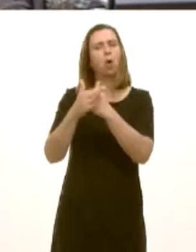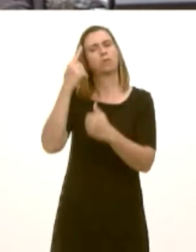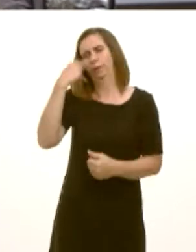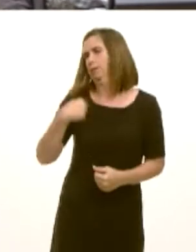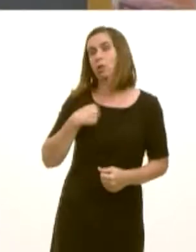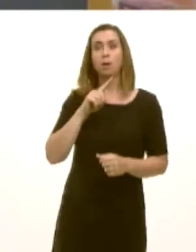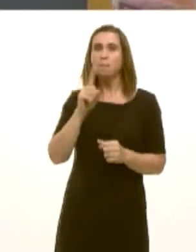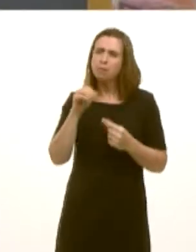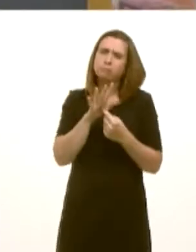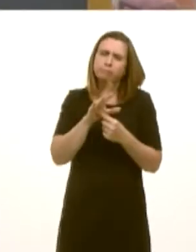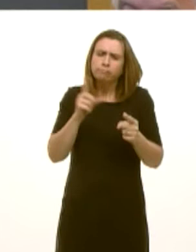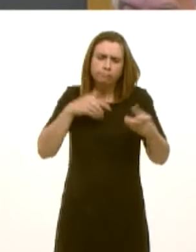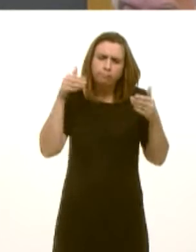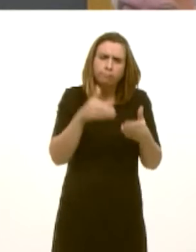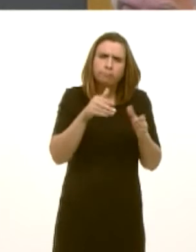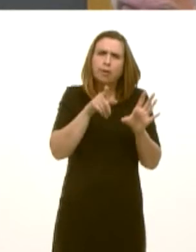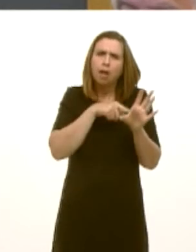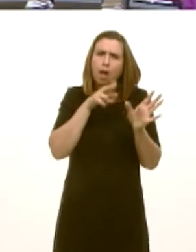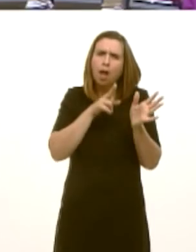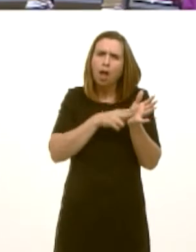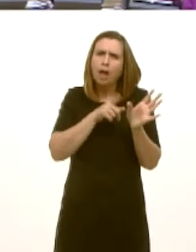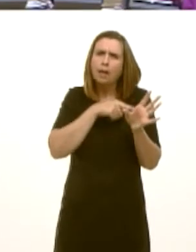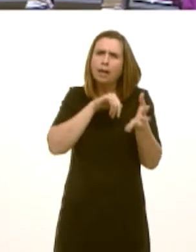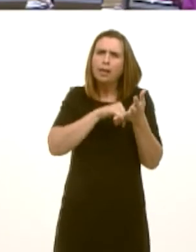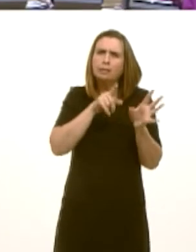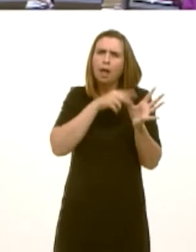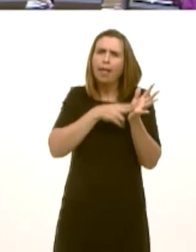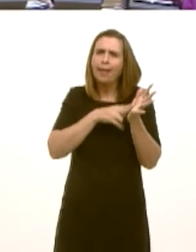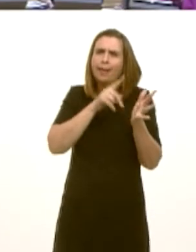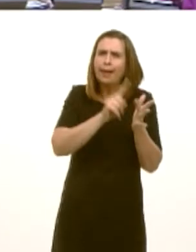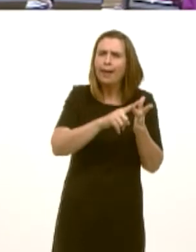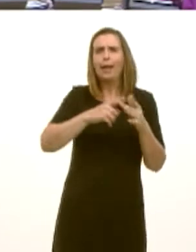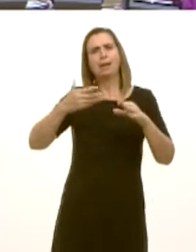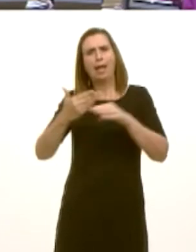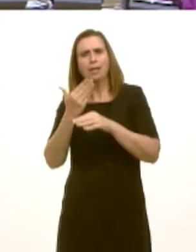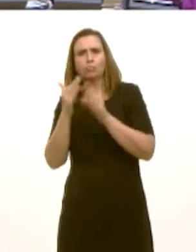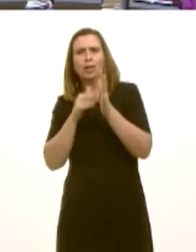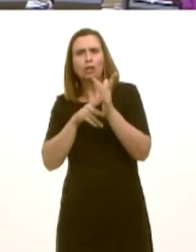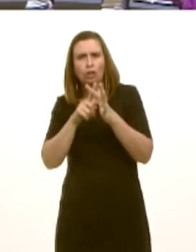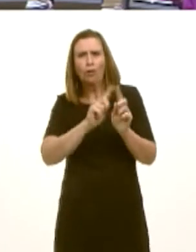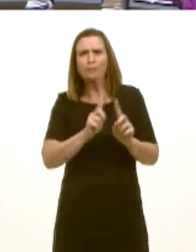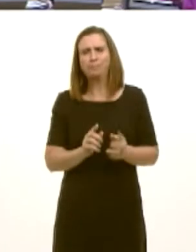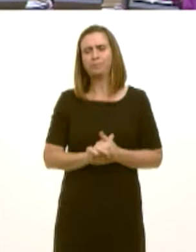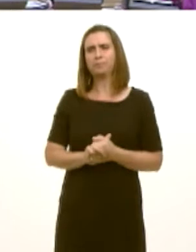zones and such as the Ynys Ynni MÙn on Angleseyóthat attract that inward investment. Eluned Parrott: First Minister, if the city deal and city region strategies are going